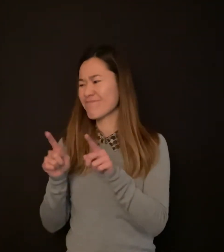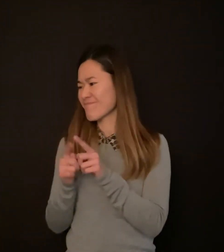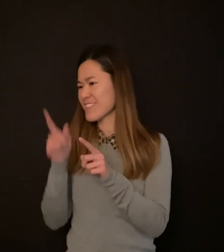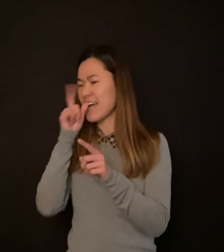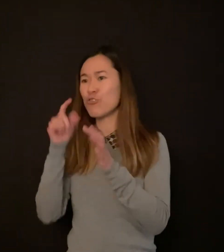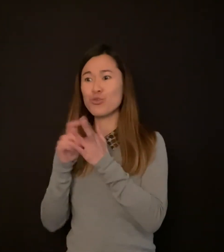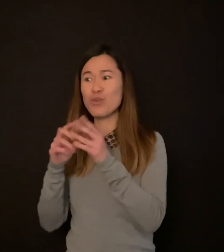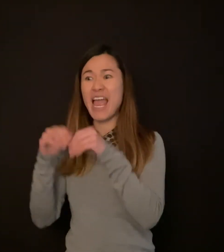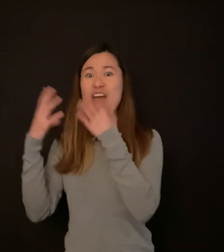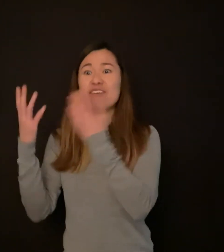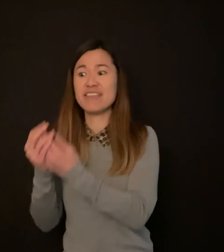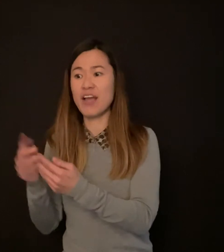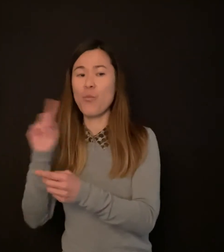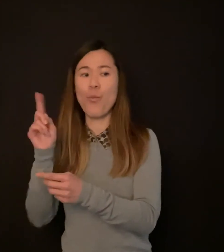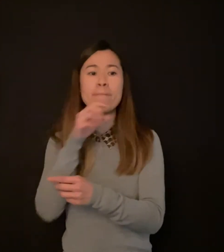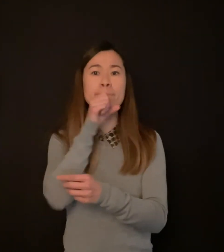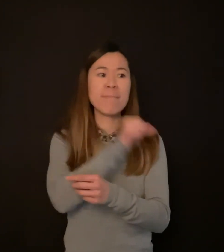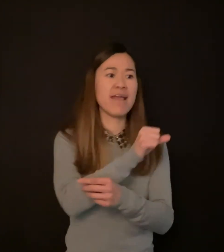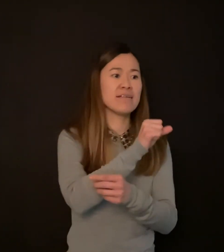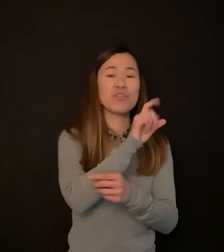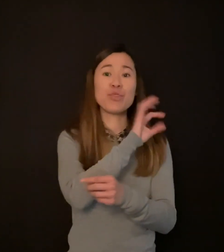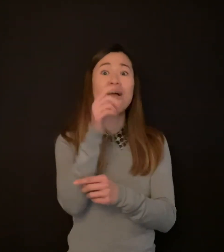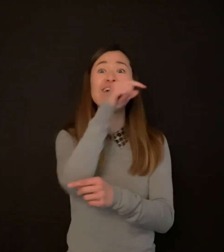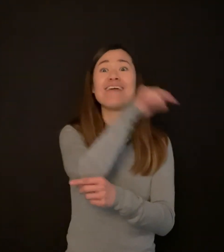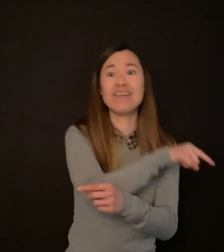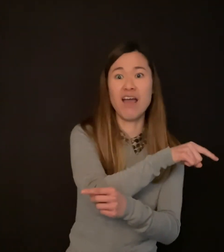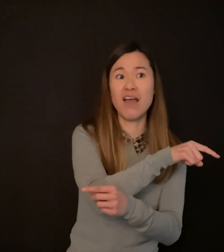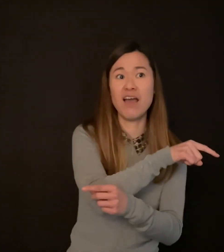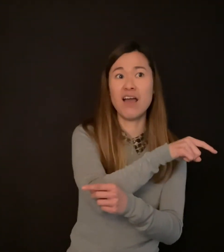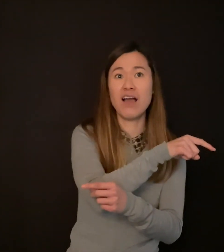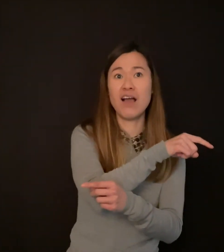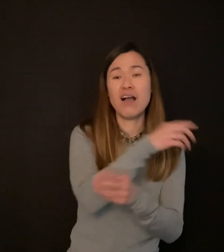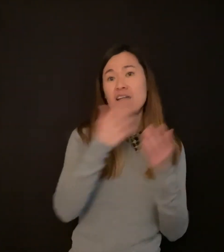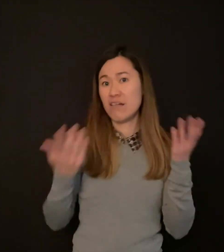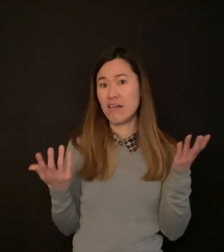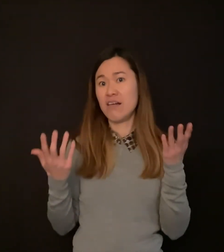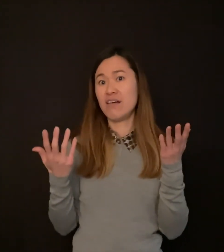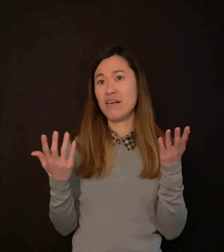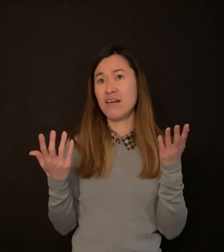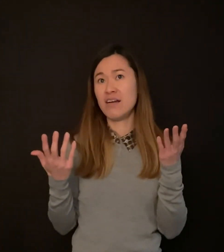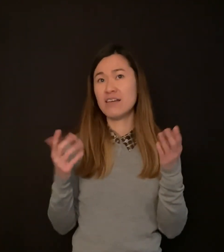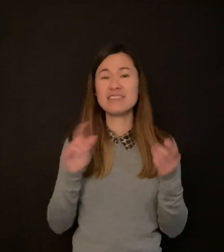So divorce doesn't mean a negative experience. Some people have a positive path.